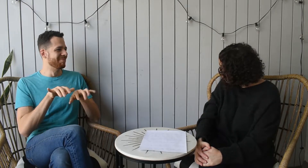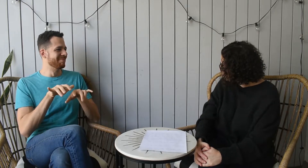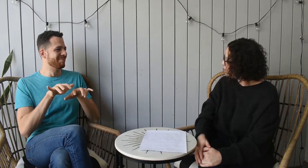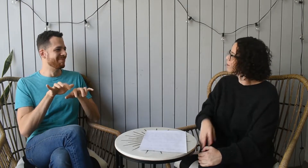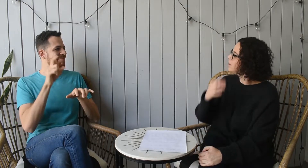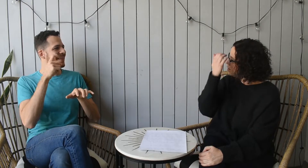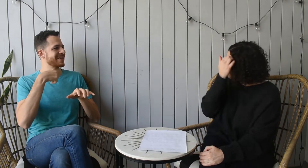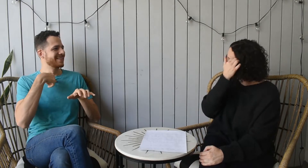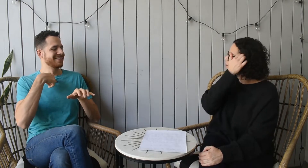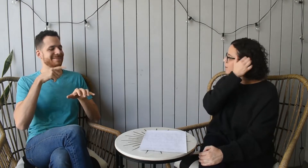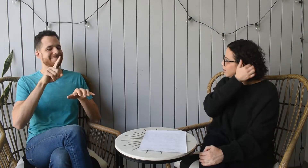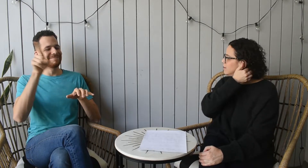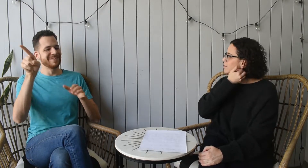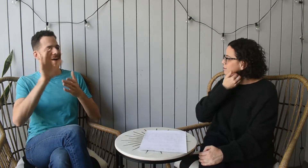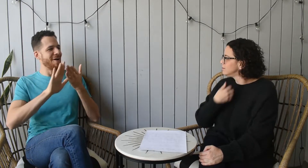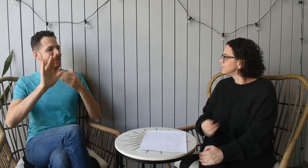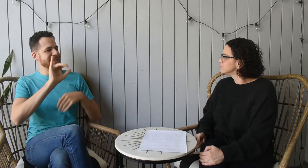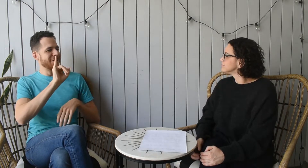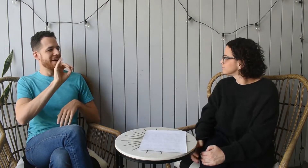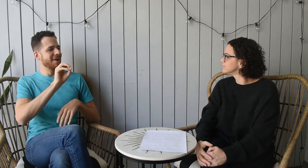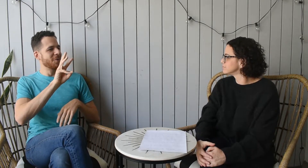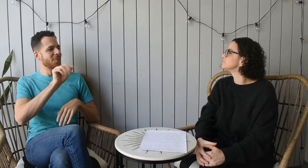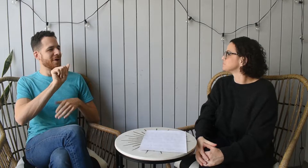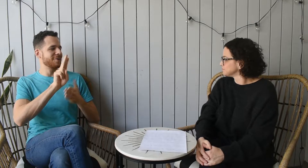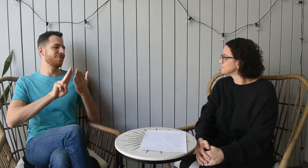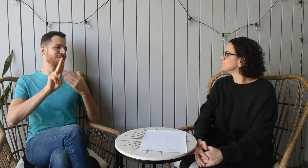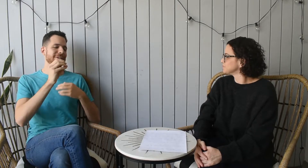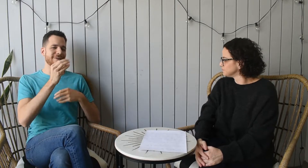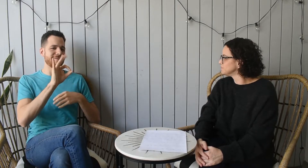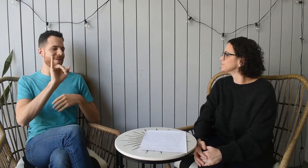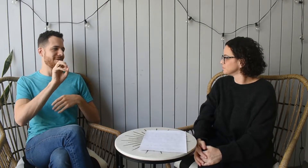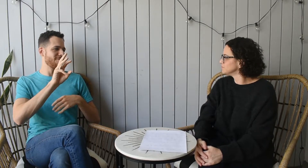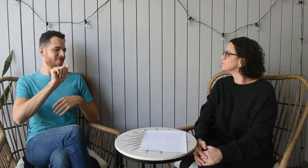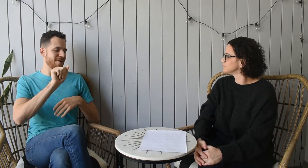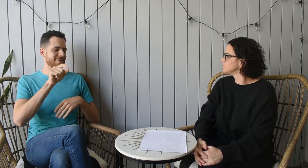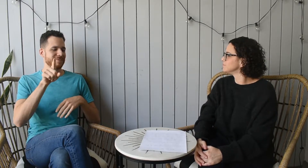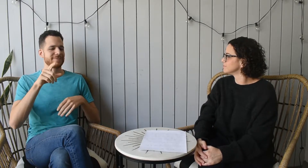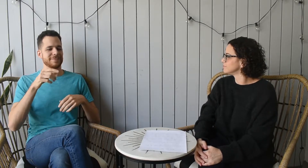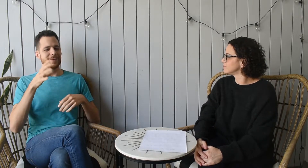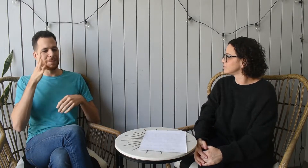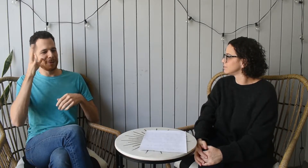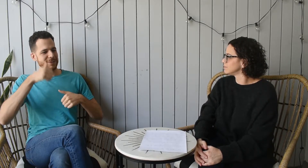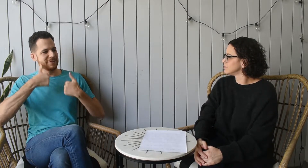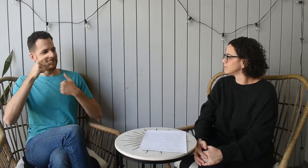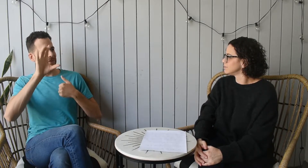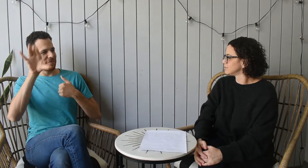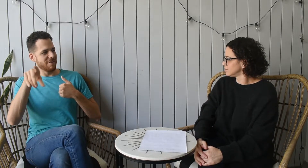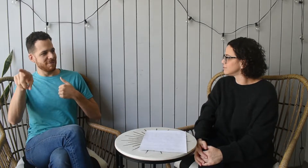I was at the University of Iowa and my parents were in Chicago.